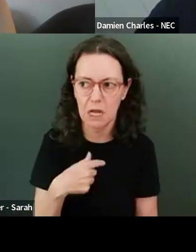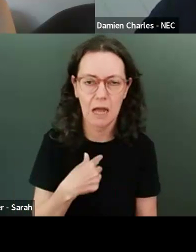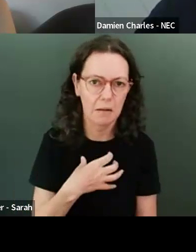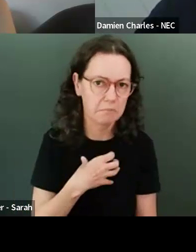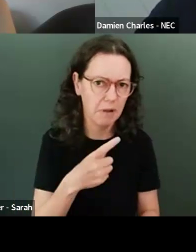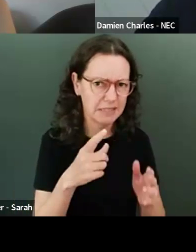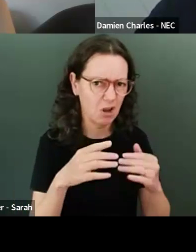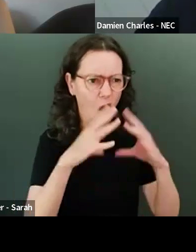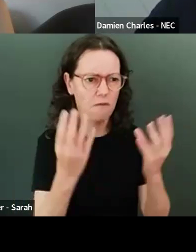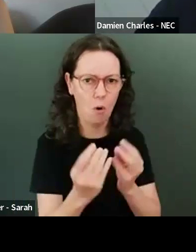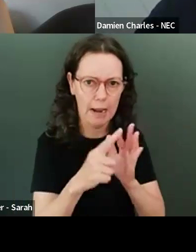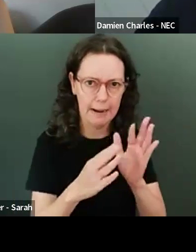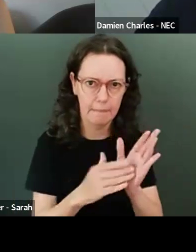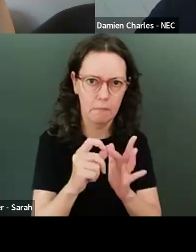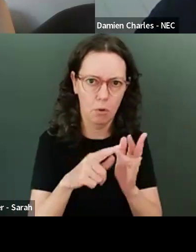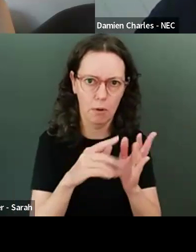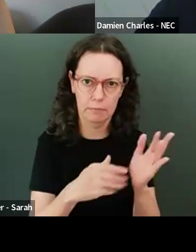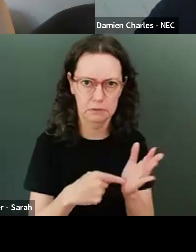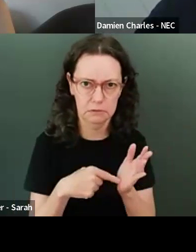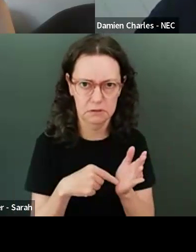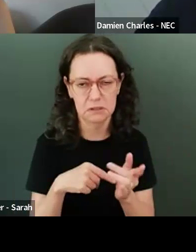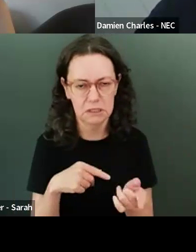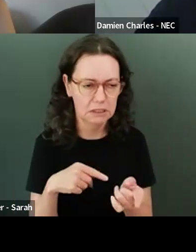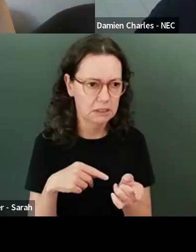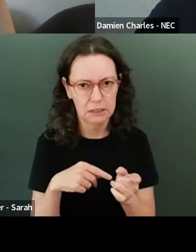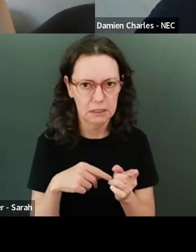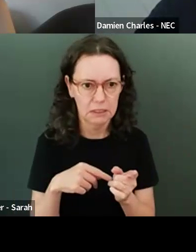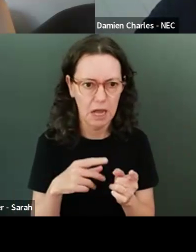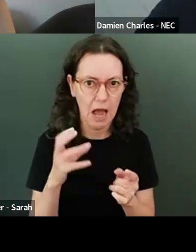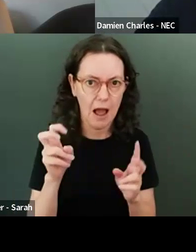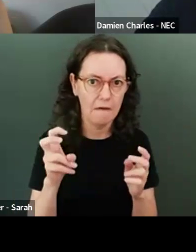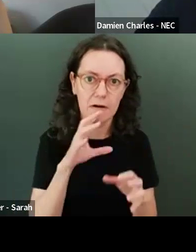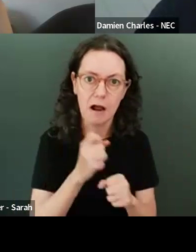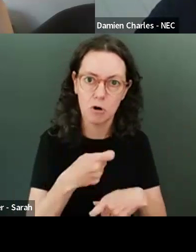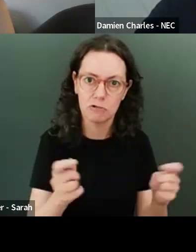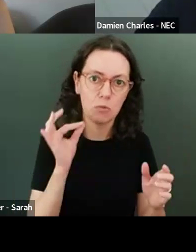system, you know also there's been you